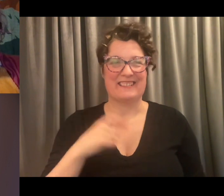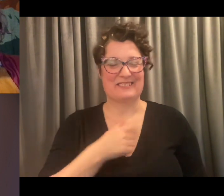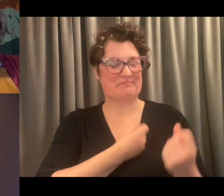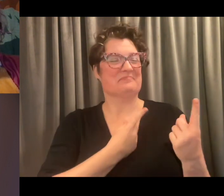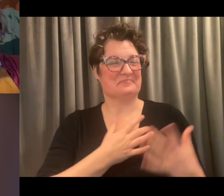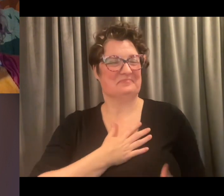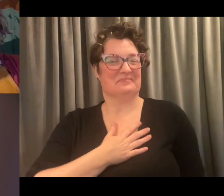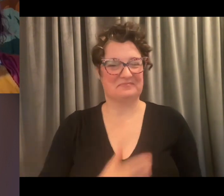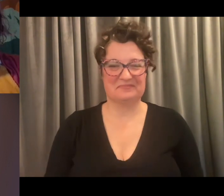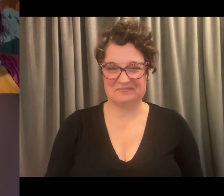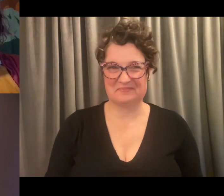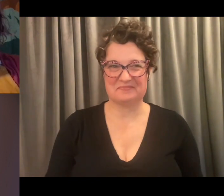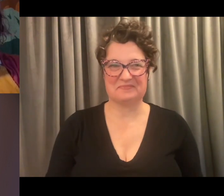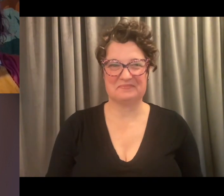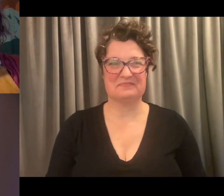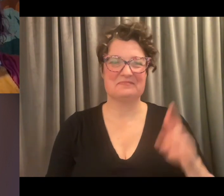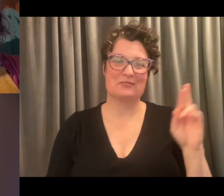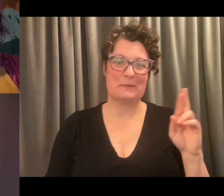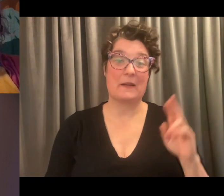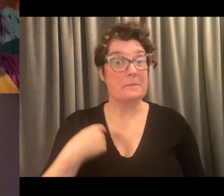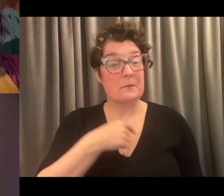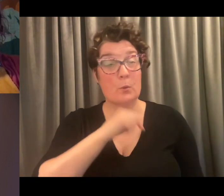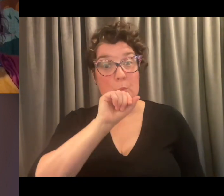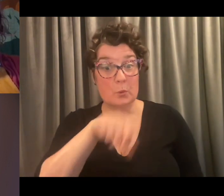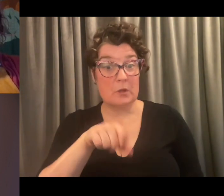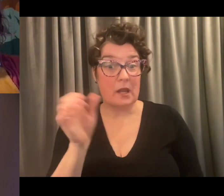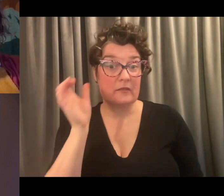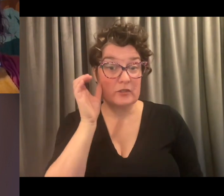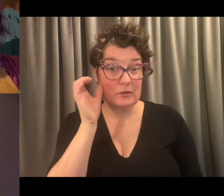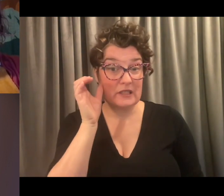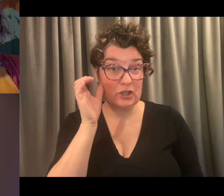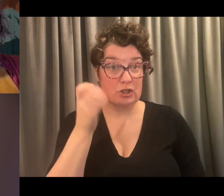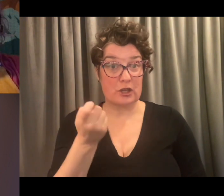Rebekah: Well, we would love to hear a bit about your orientation to the